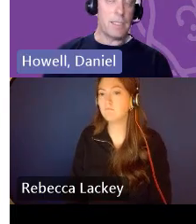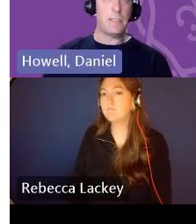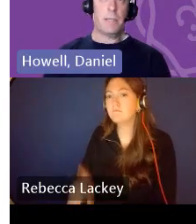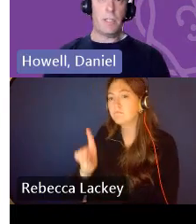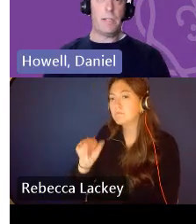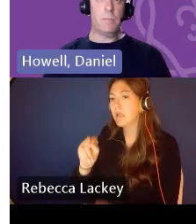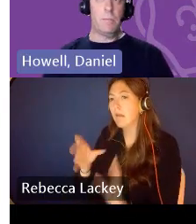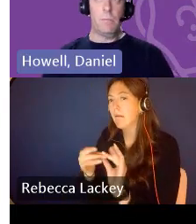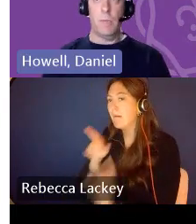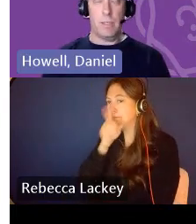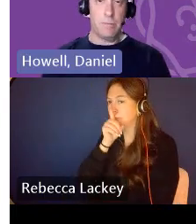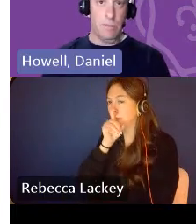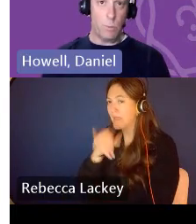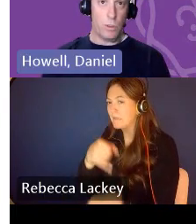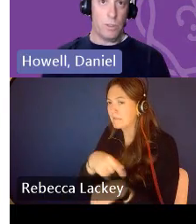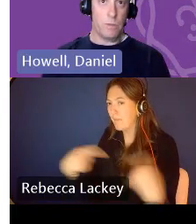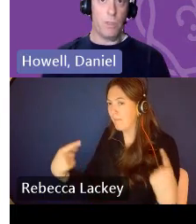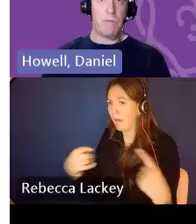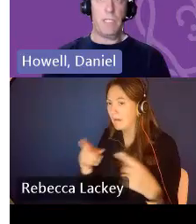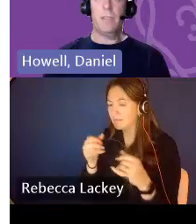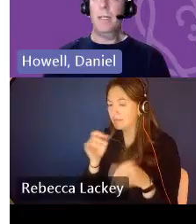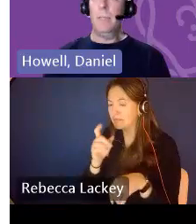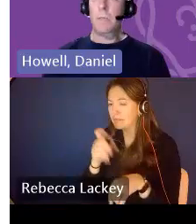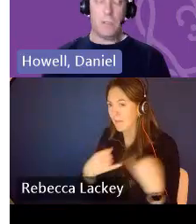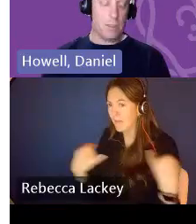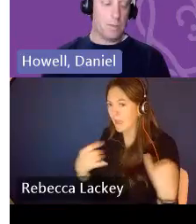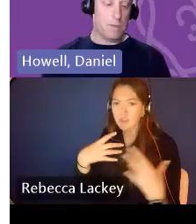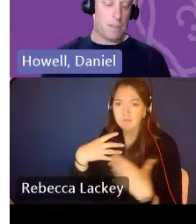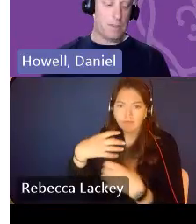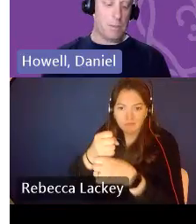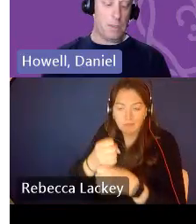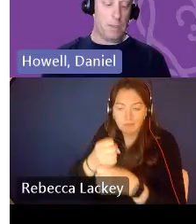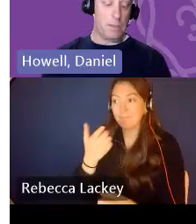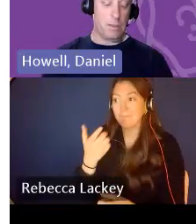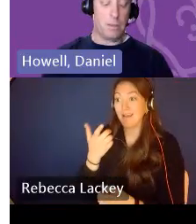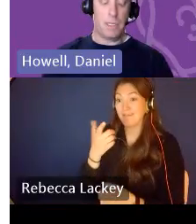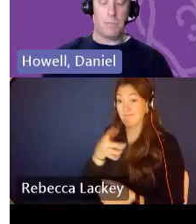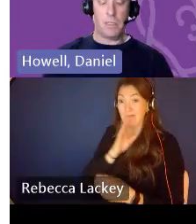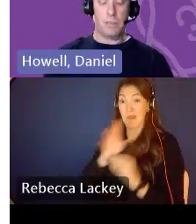think in that timeline um more just for brevity but in terms of uh speaking to the the timeline